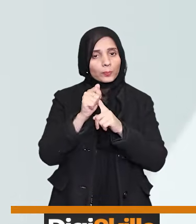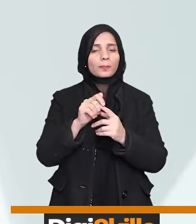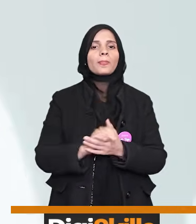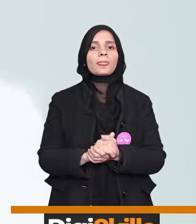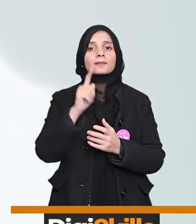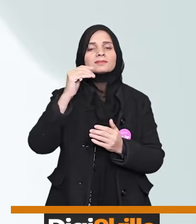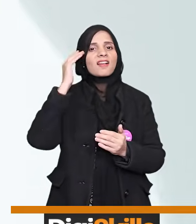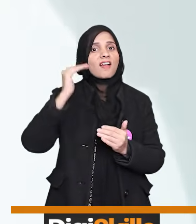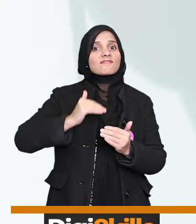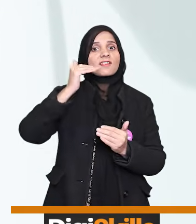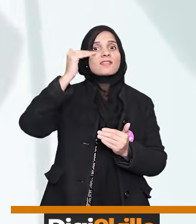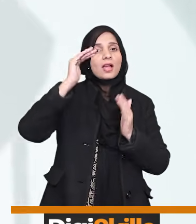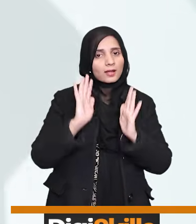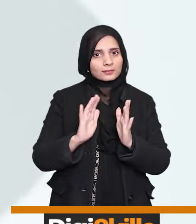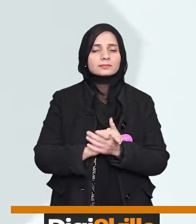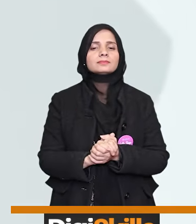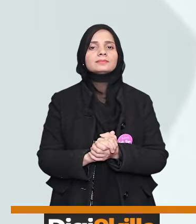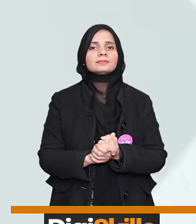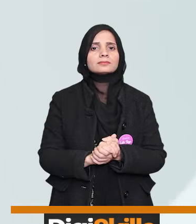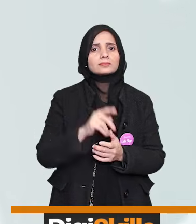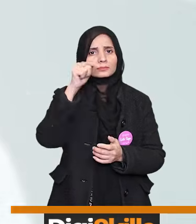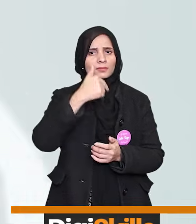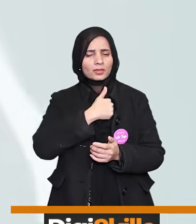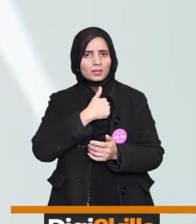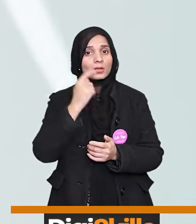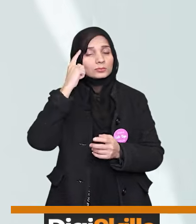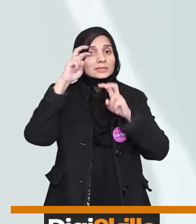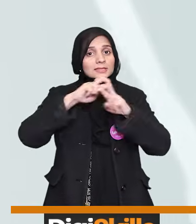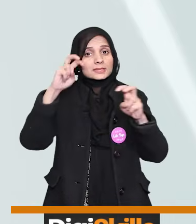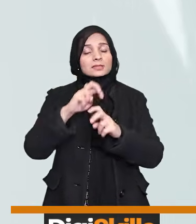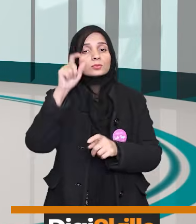which is their caliber, either you recognize yourself,